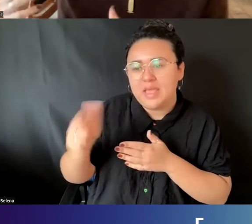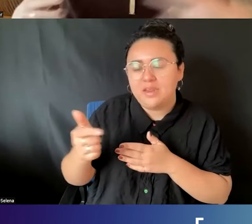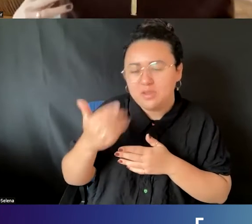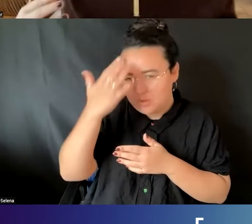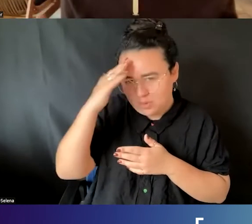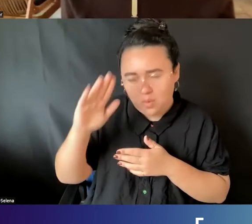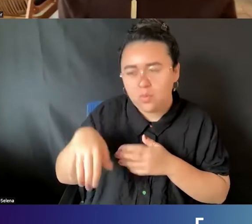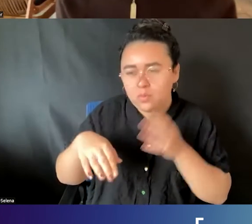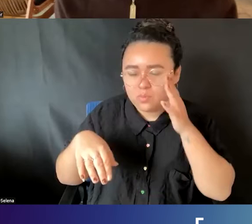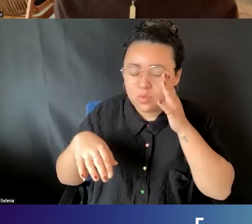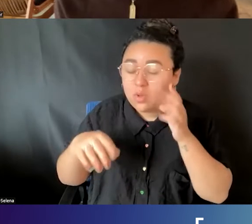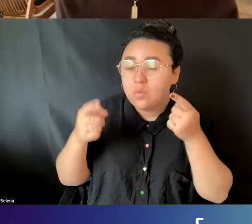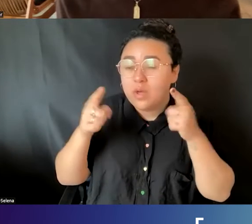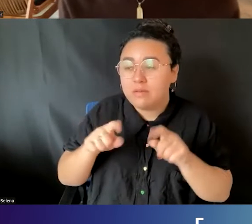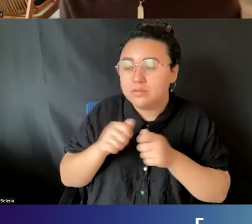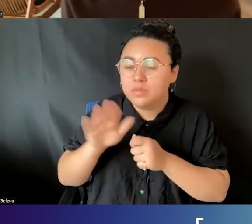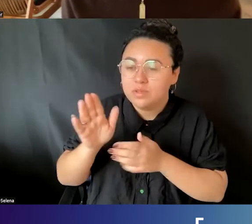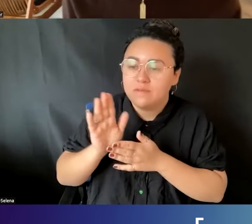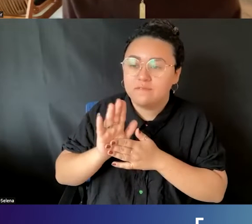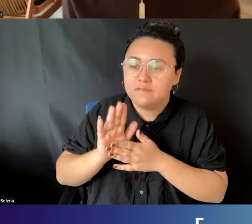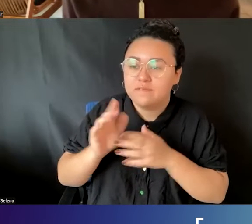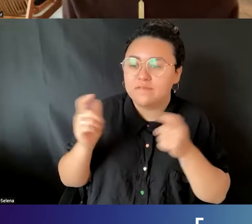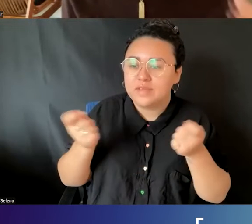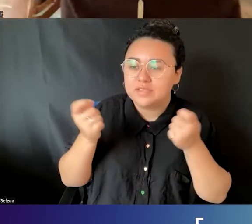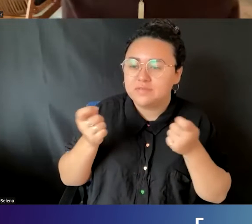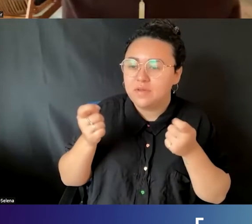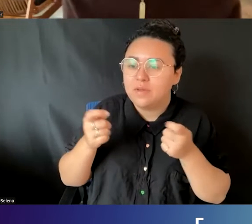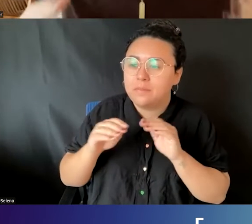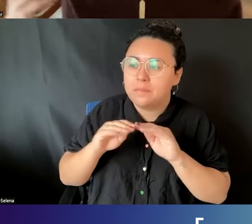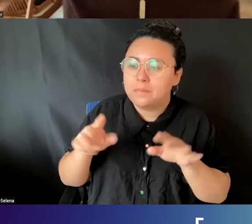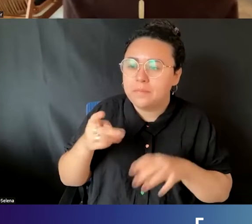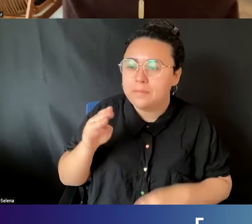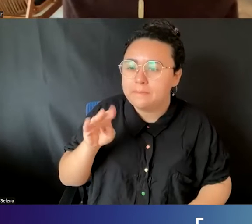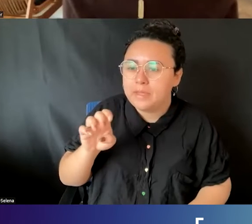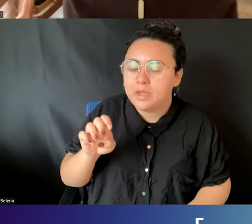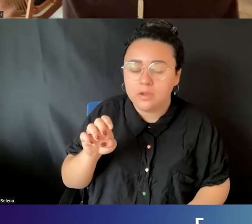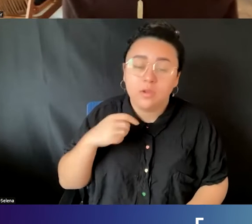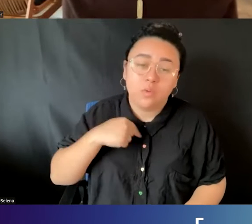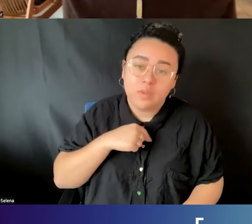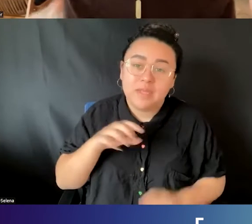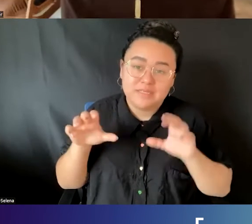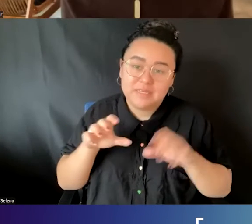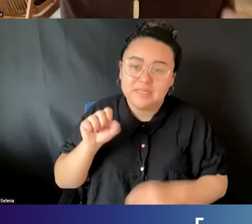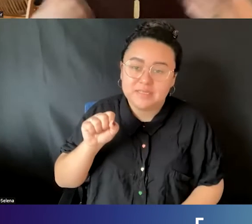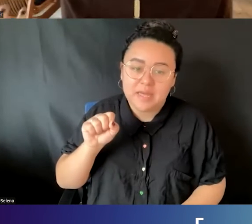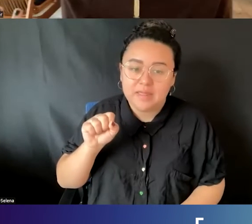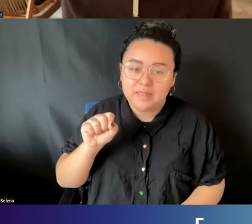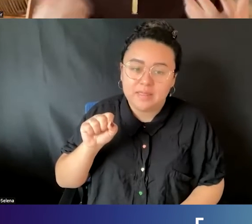And so we got into South by Southwest as our world premiere and so that's exciting. I mean, that's a that's a festival where, you know, there is an industry